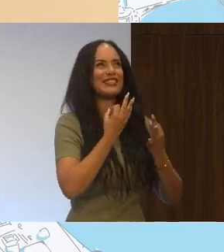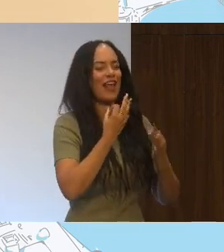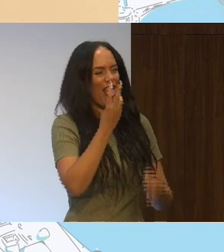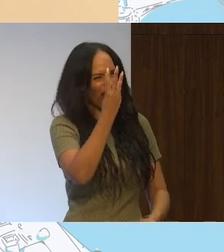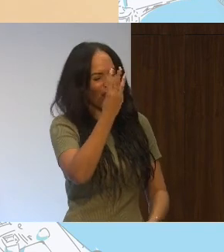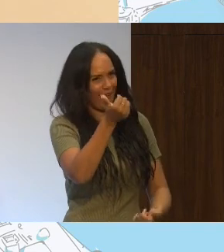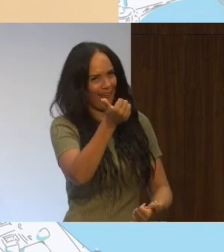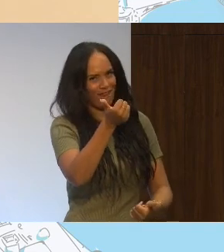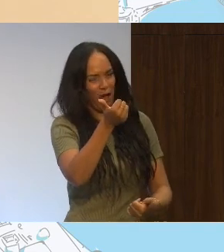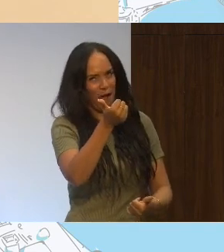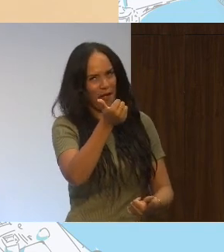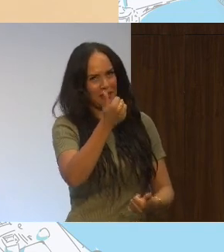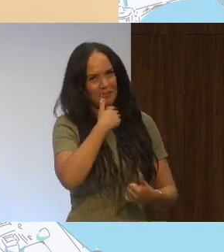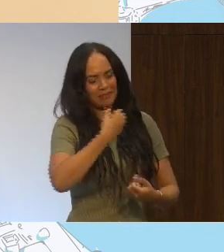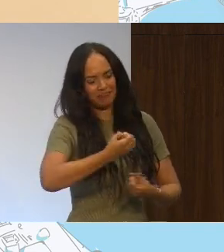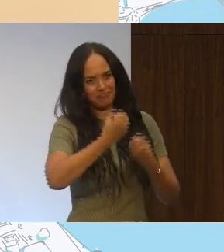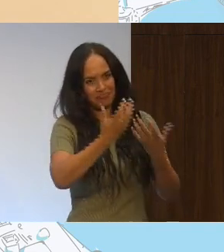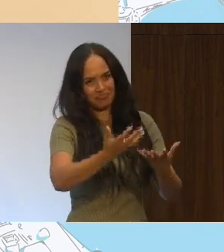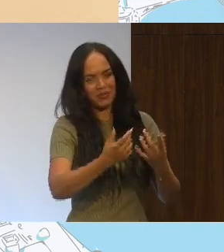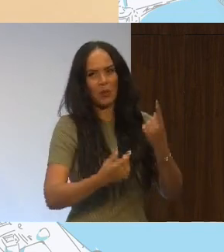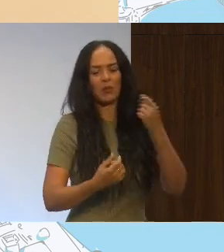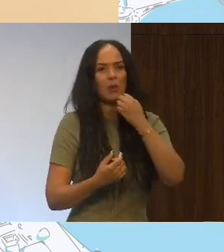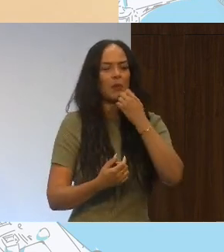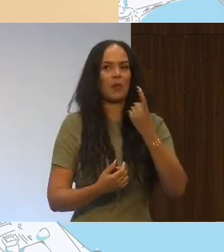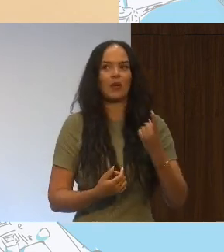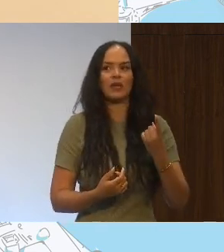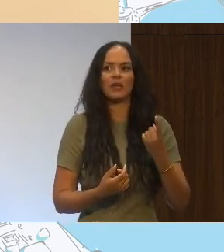Beyond generous. One is, is there any information about